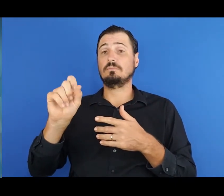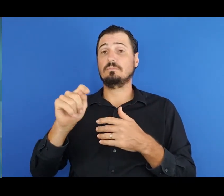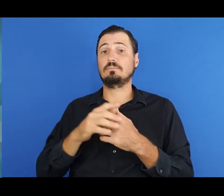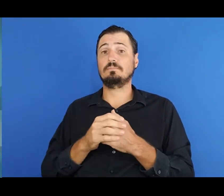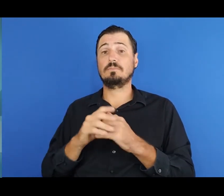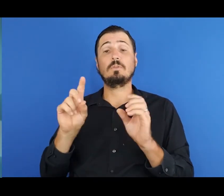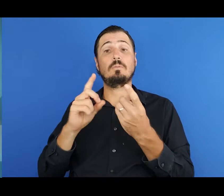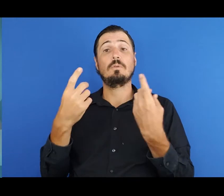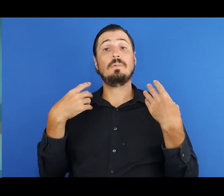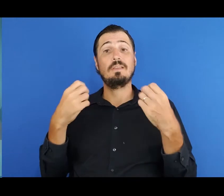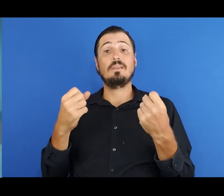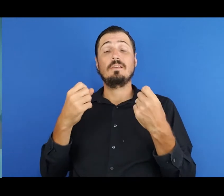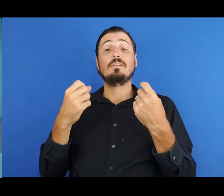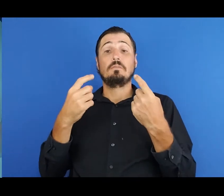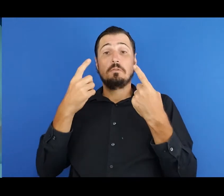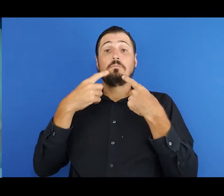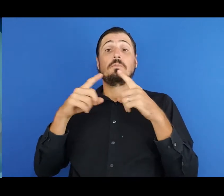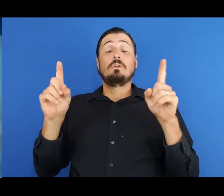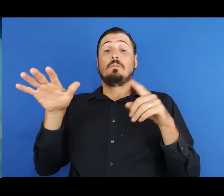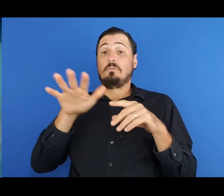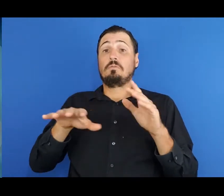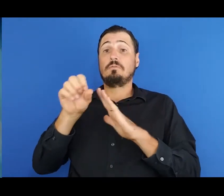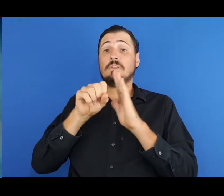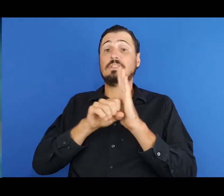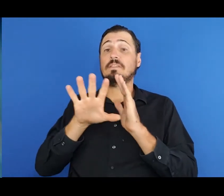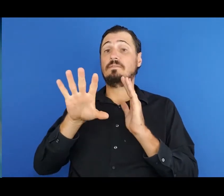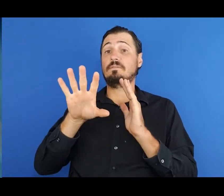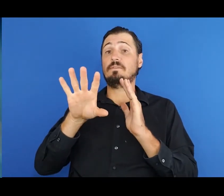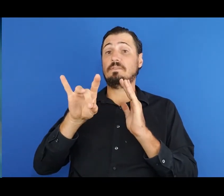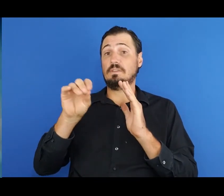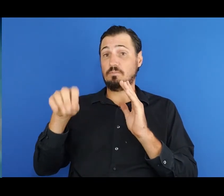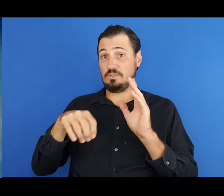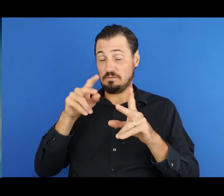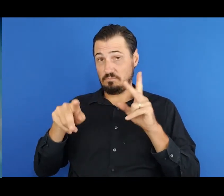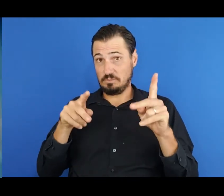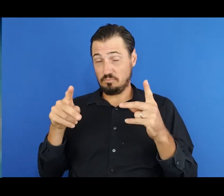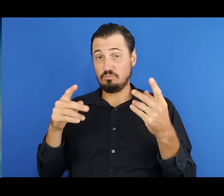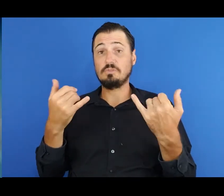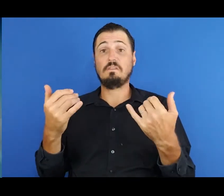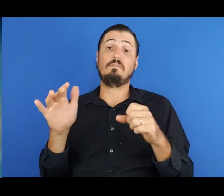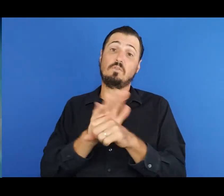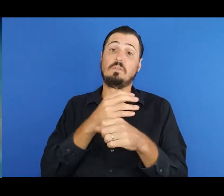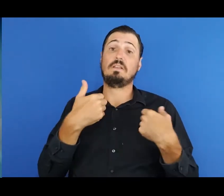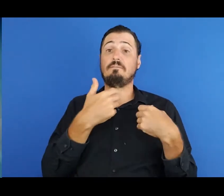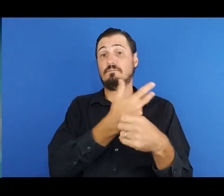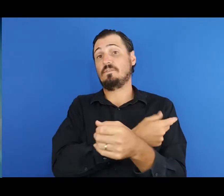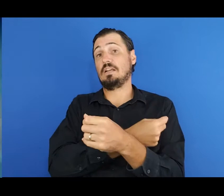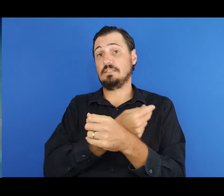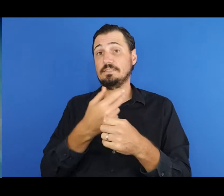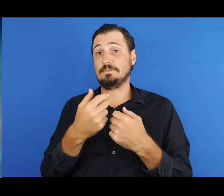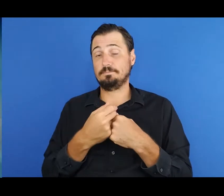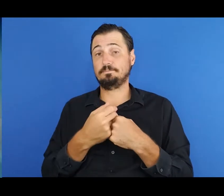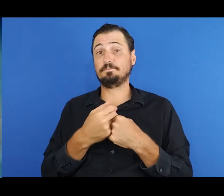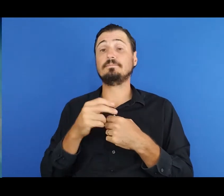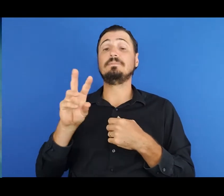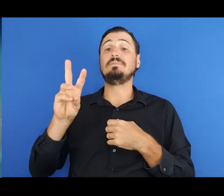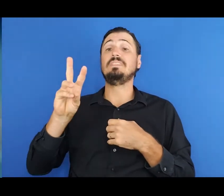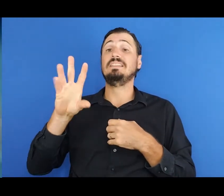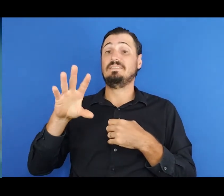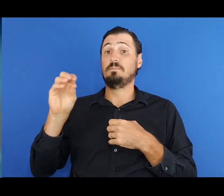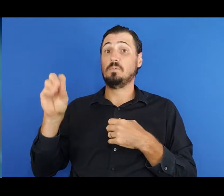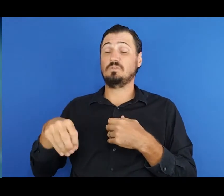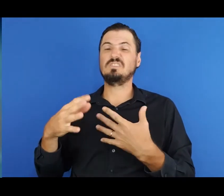The Department of Health reports that statewide, 58% of residents have now been fully vaccinated with 65% having at least their first dose